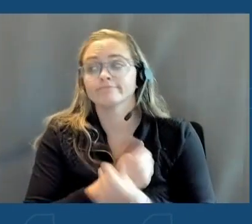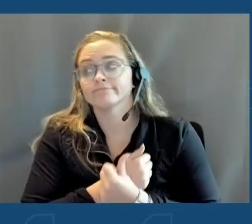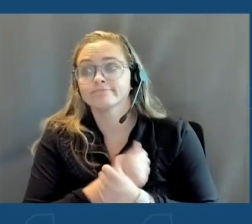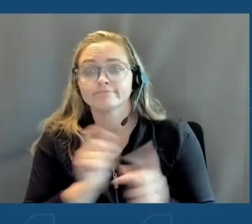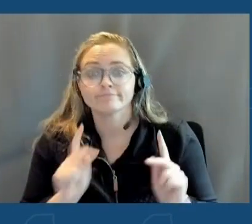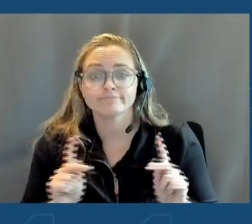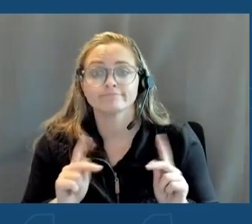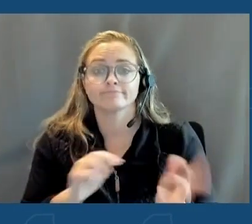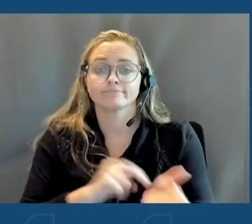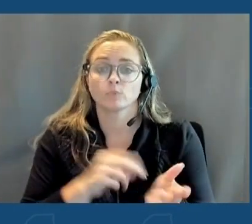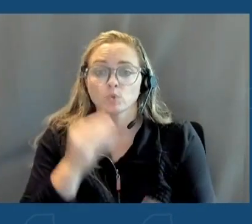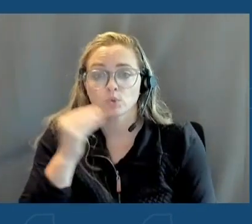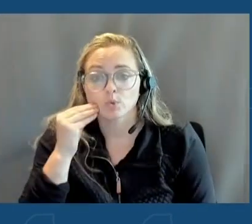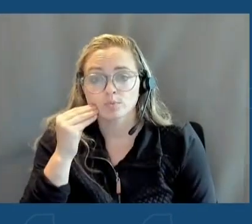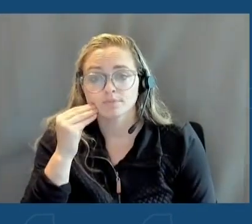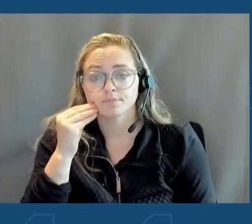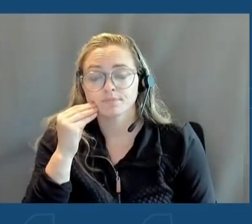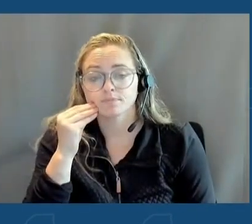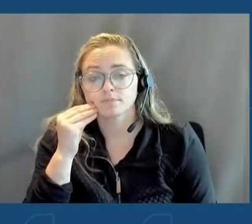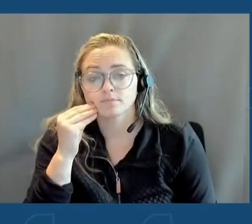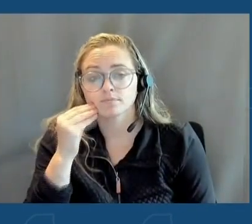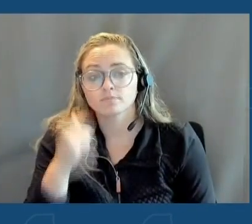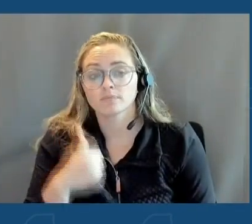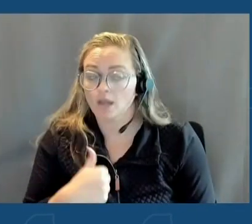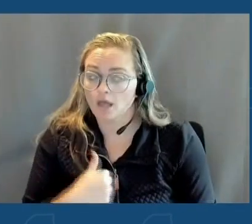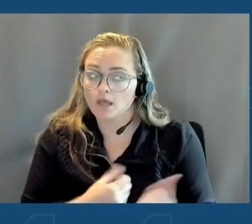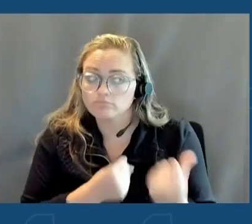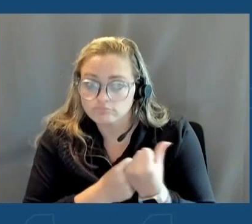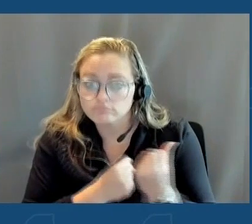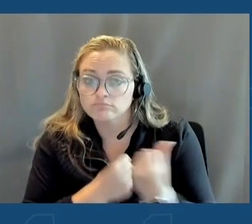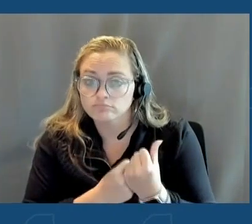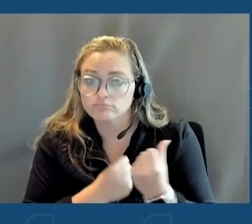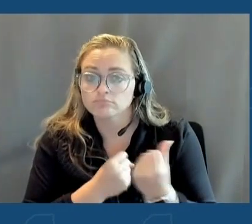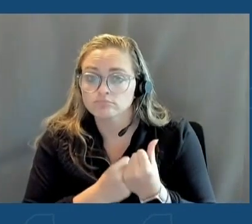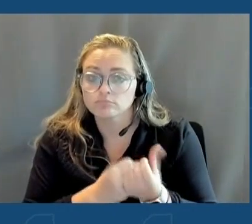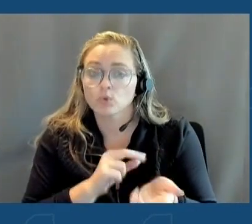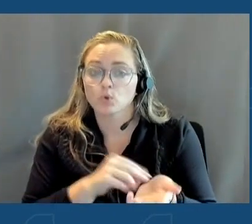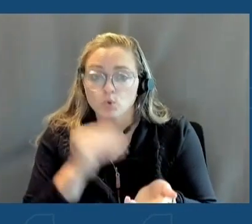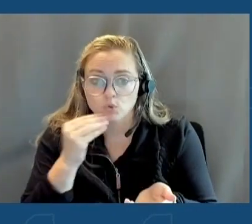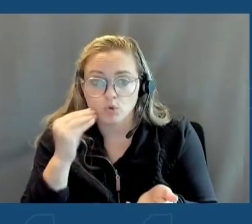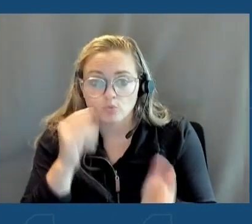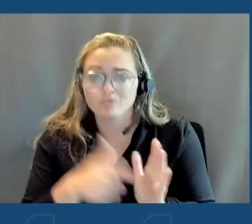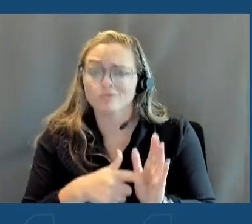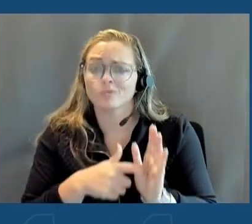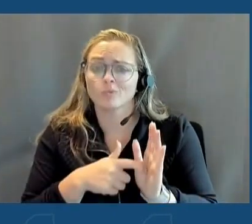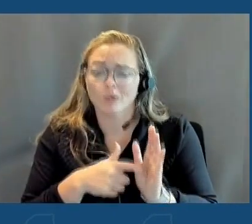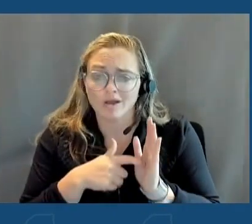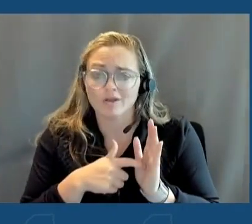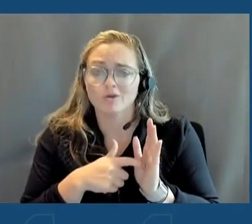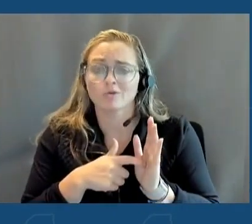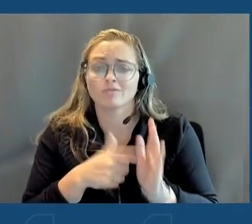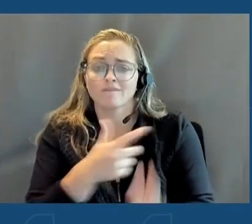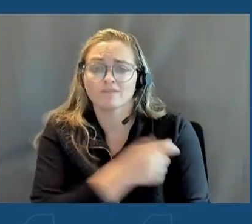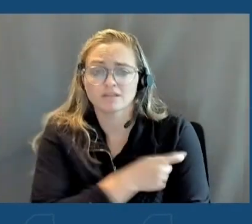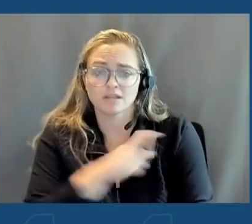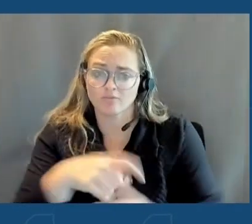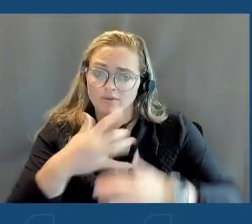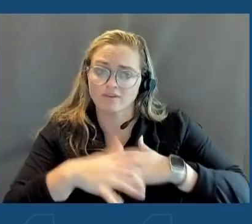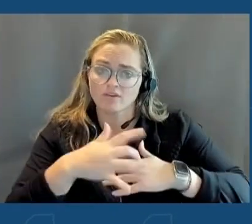SORRY. I DO WANT TO MENTION ANOTHER VULNERABLE POPULATION. THOSE FAMILY MEMBERS WHO HAVE